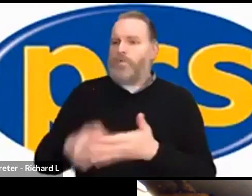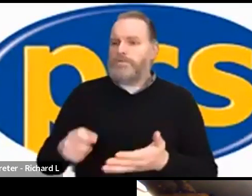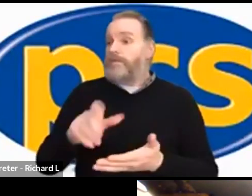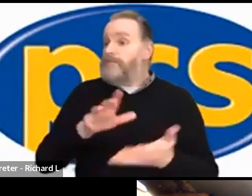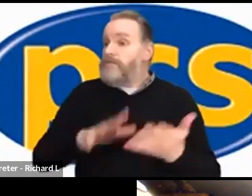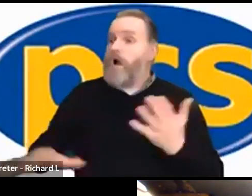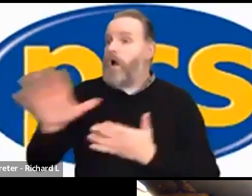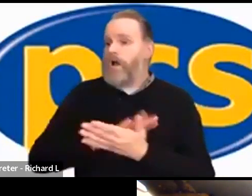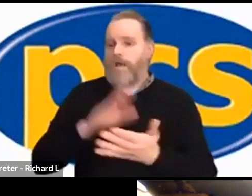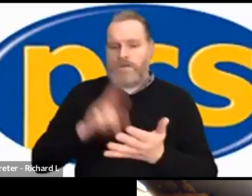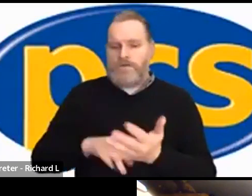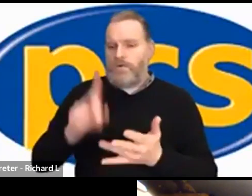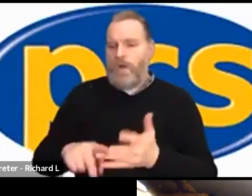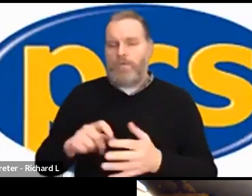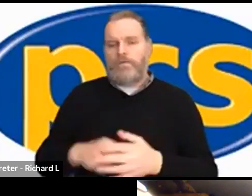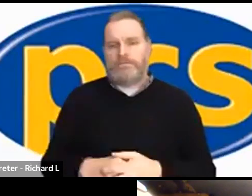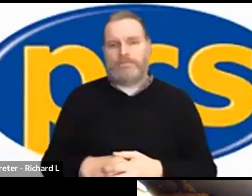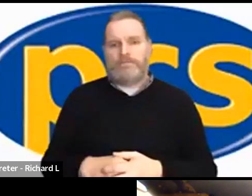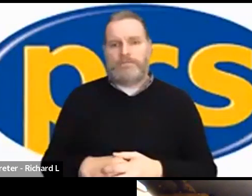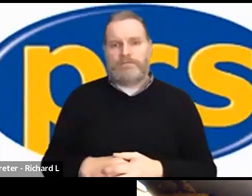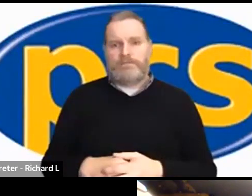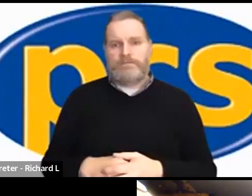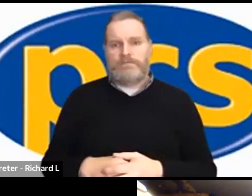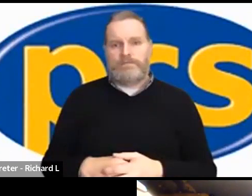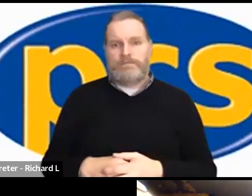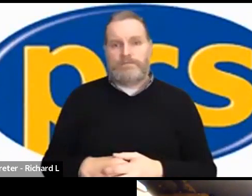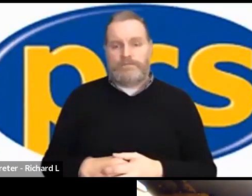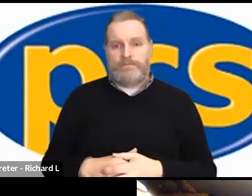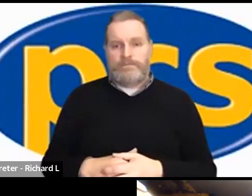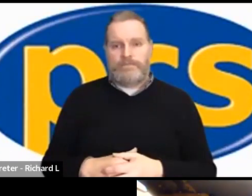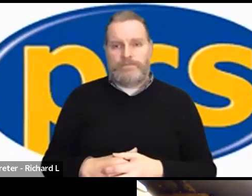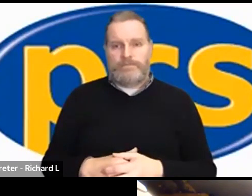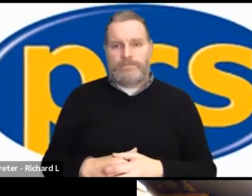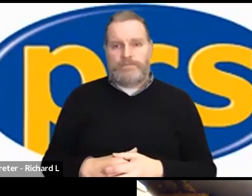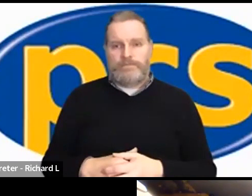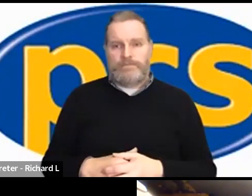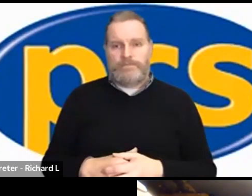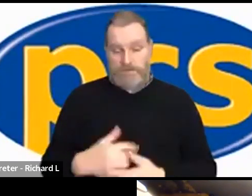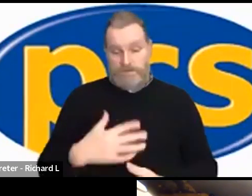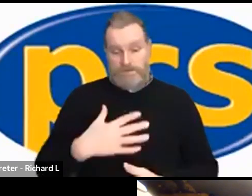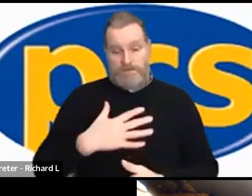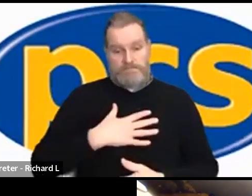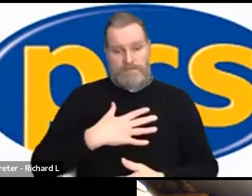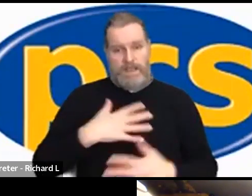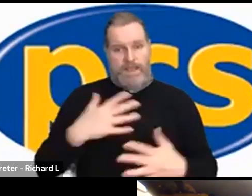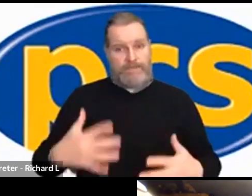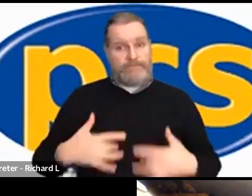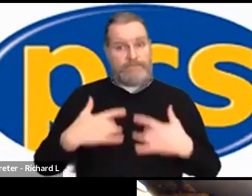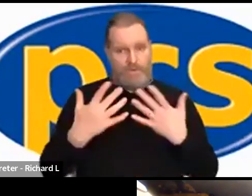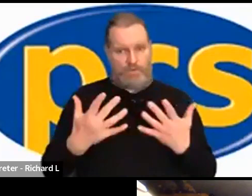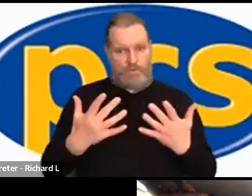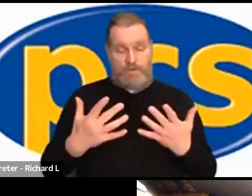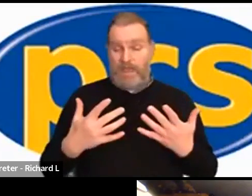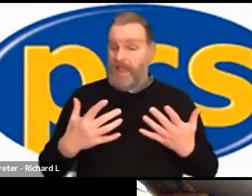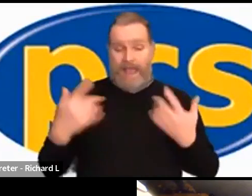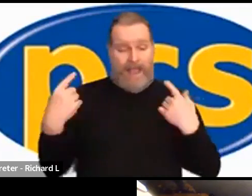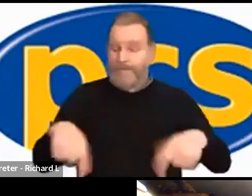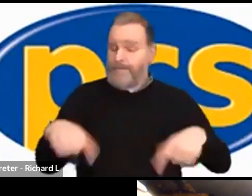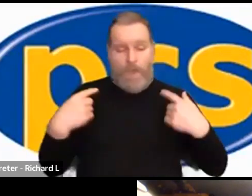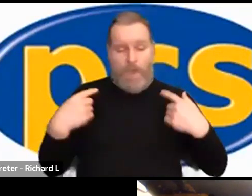good thing in our employer, and people have asked for for ballots on that, and where people are being asked to do that , we've , we've agreed we've agreed. And so we d so what we're saying at the moment is is obviously we need